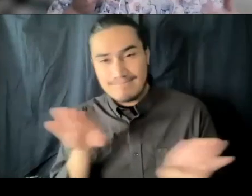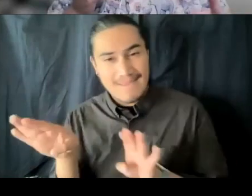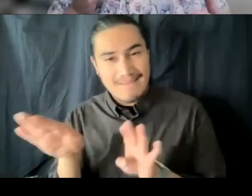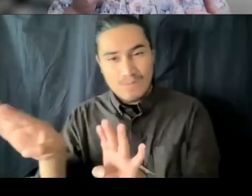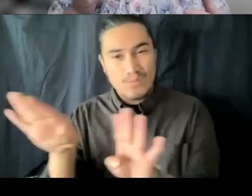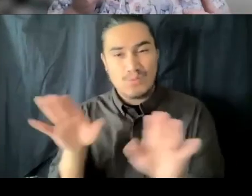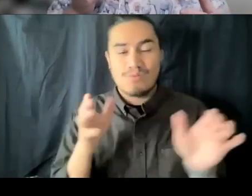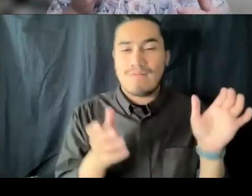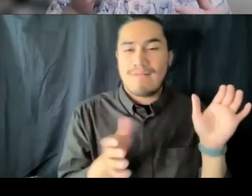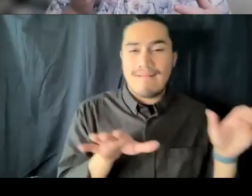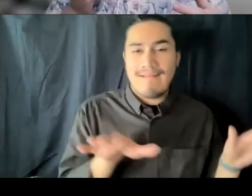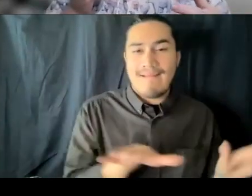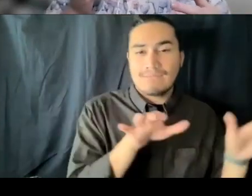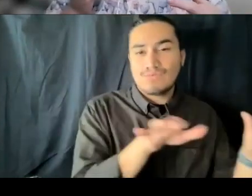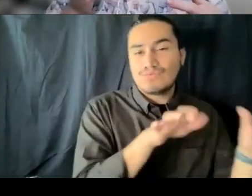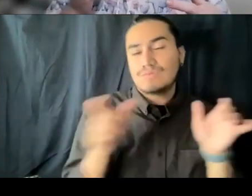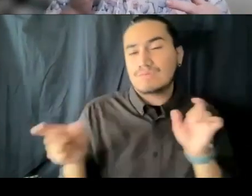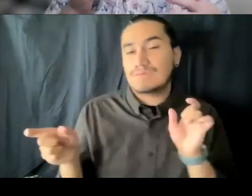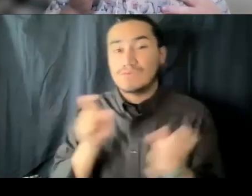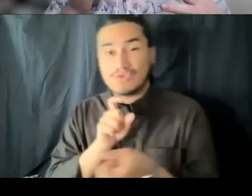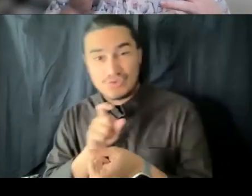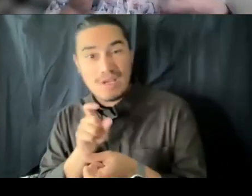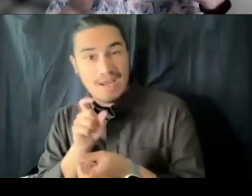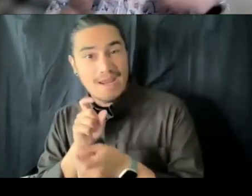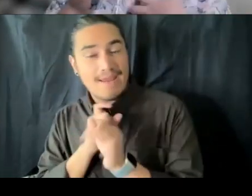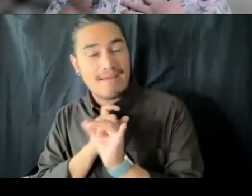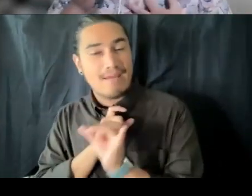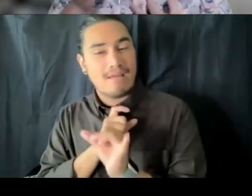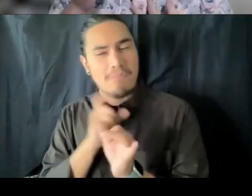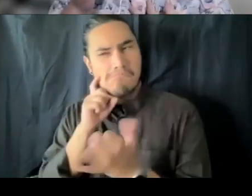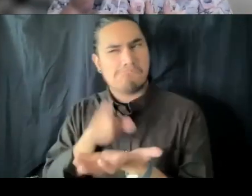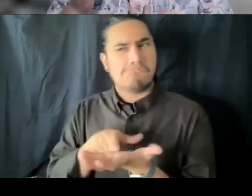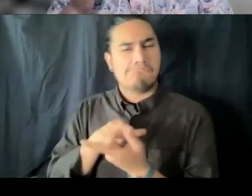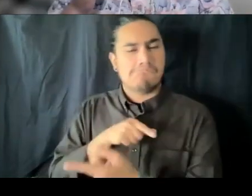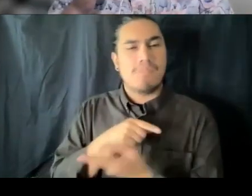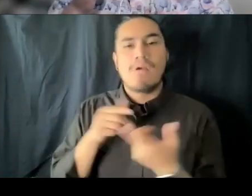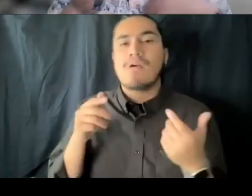or change in someone that I don't necessarily know,